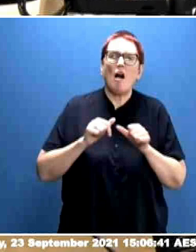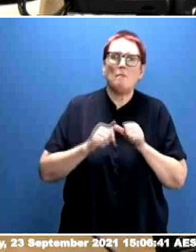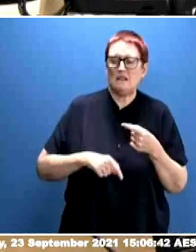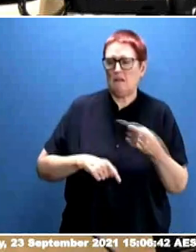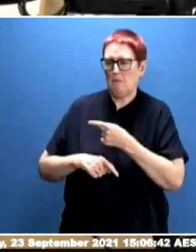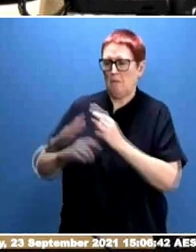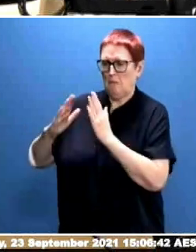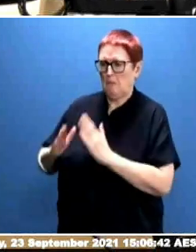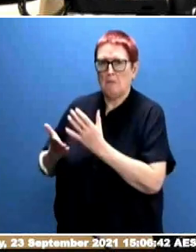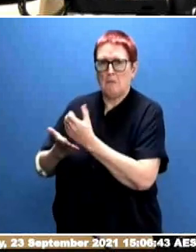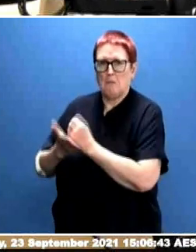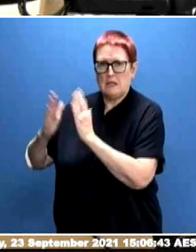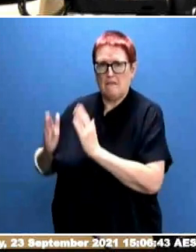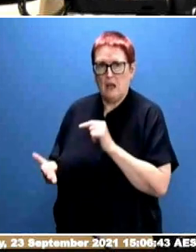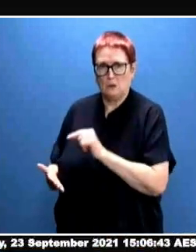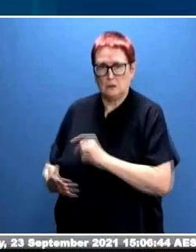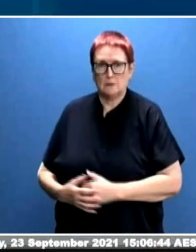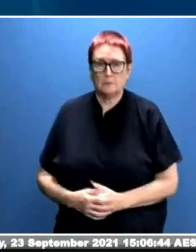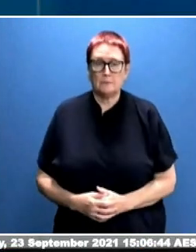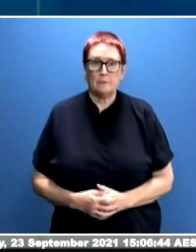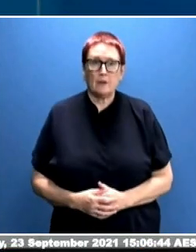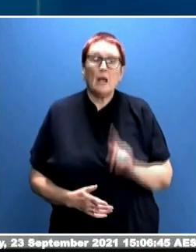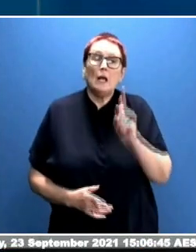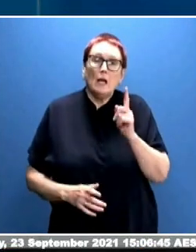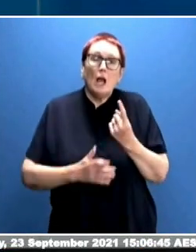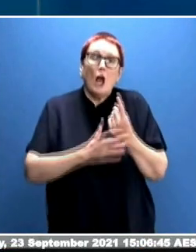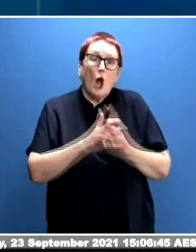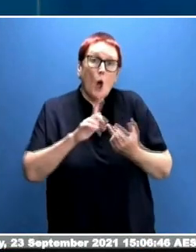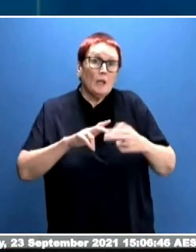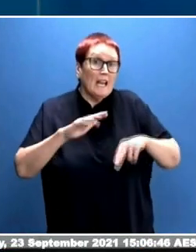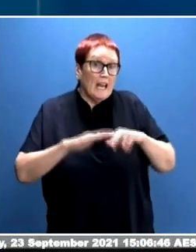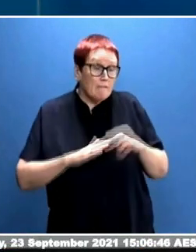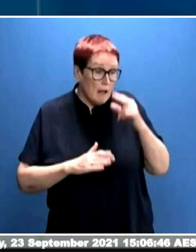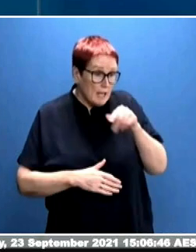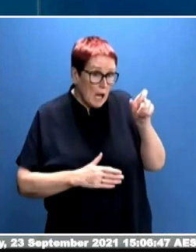Only if the young person meets the eligibility criteria and there are no other options.